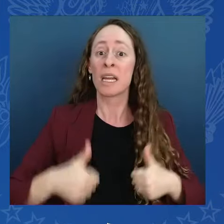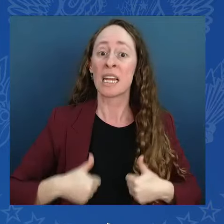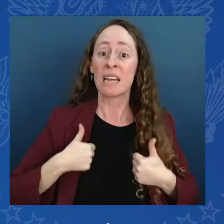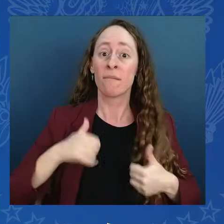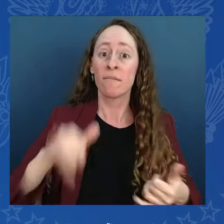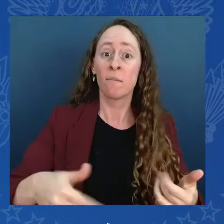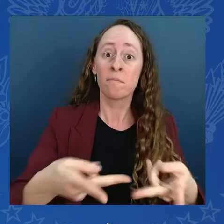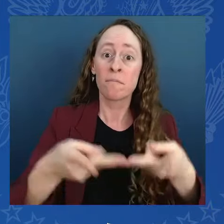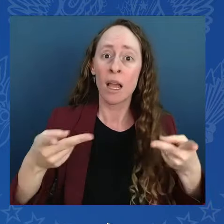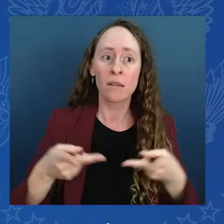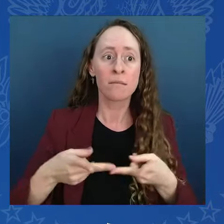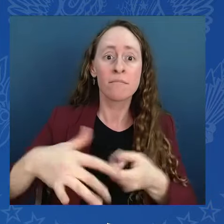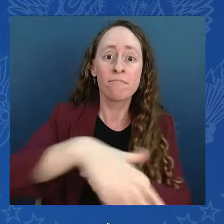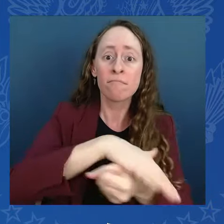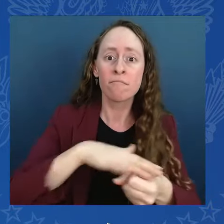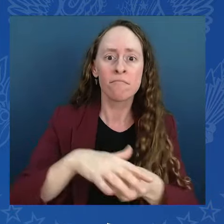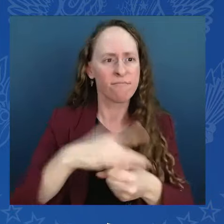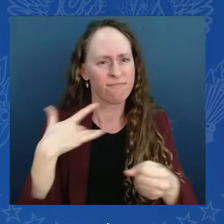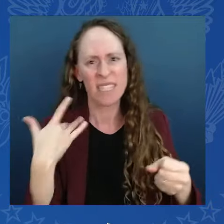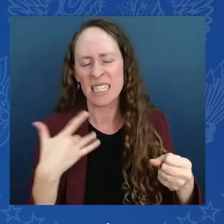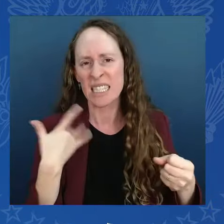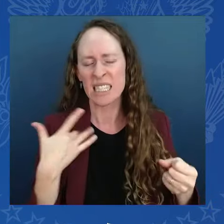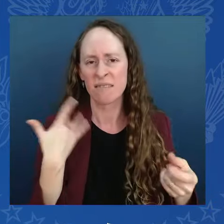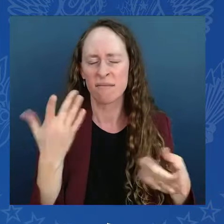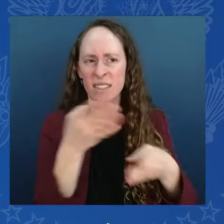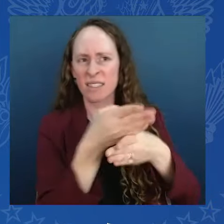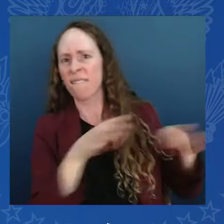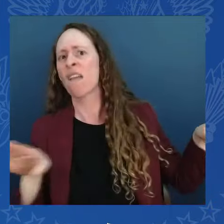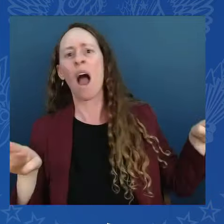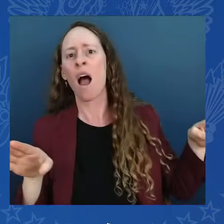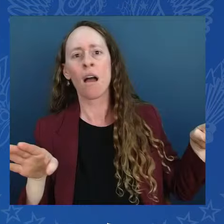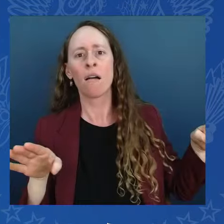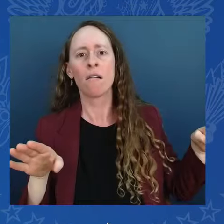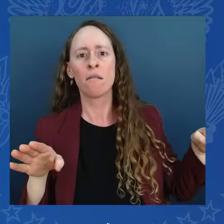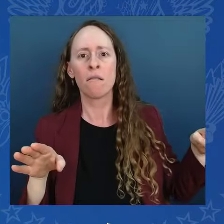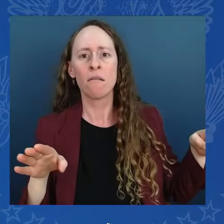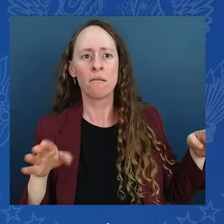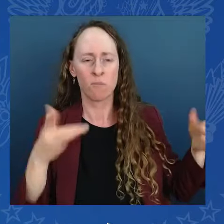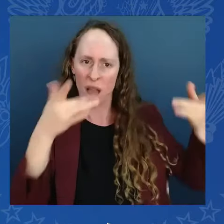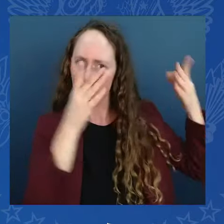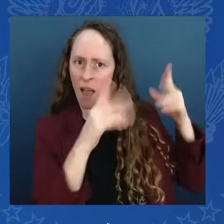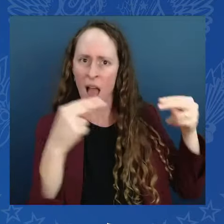for the rest of the city. But not anymore. We're going to rebuild the 6th Street.